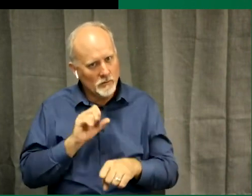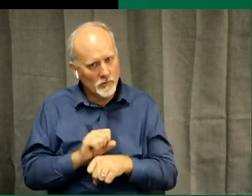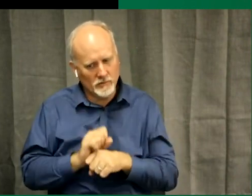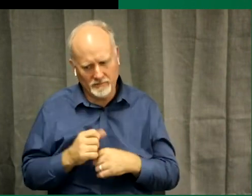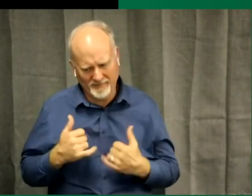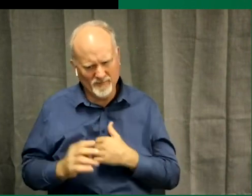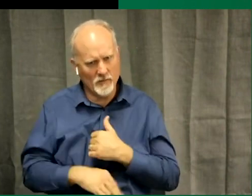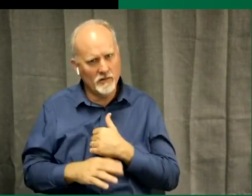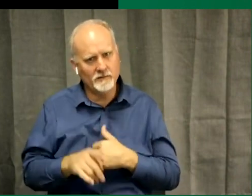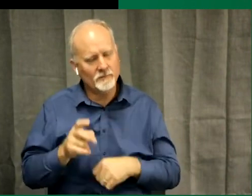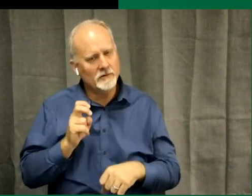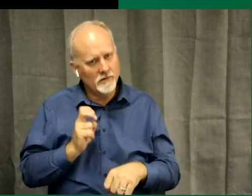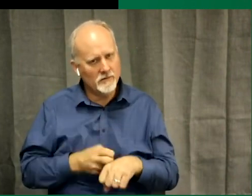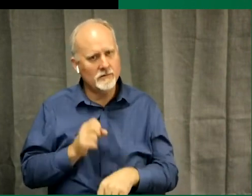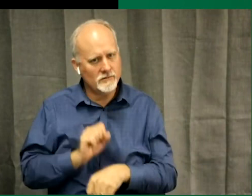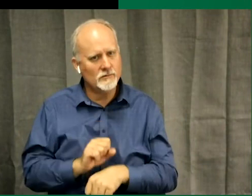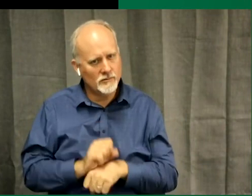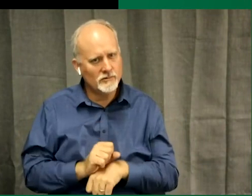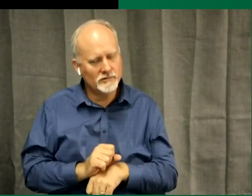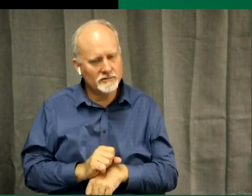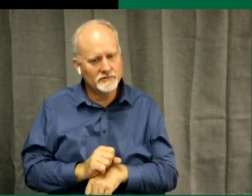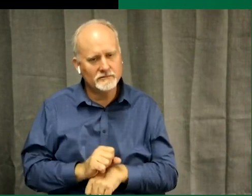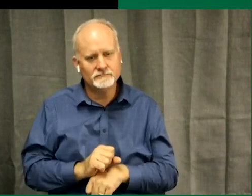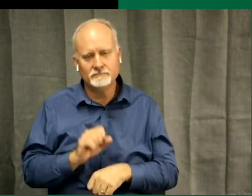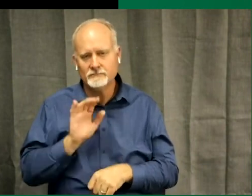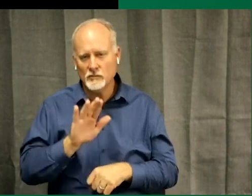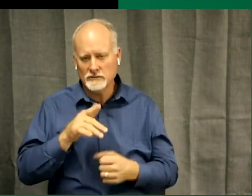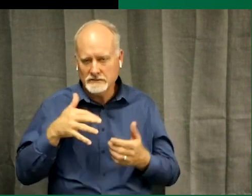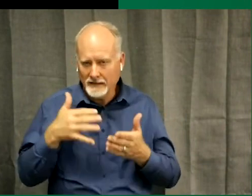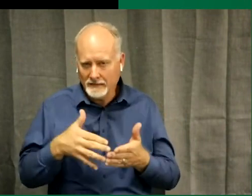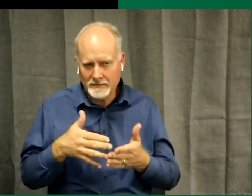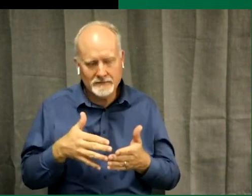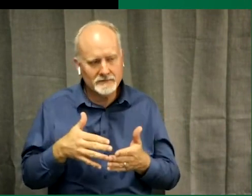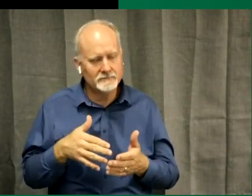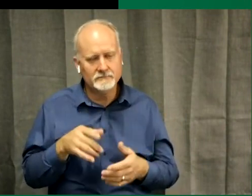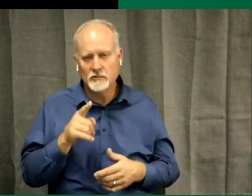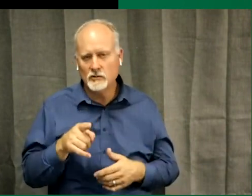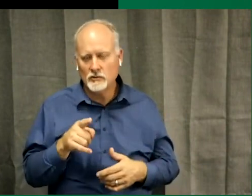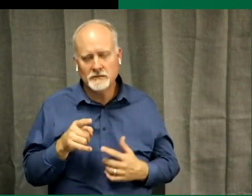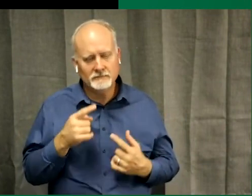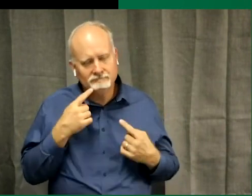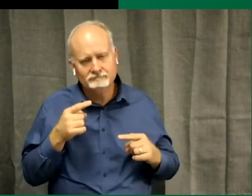you've worked really hard on your studies you have been resilient this is a complex